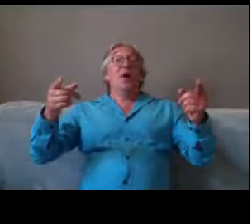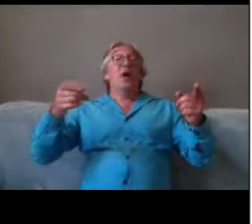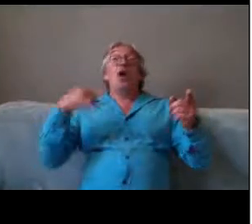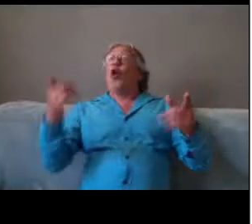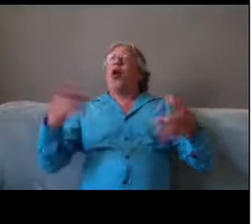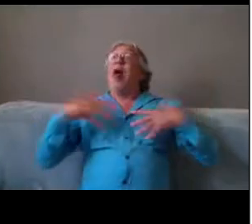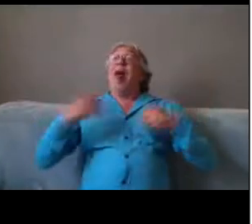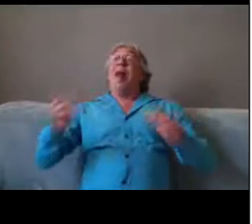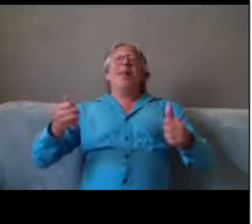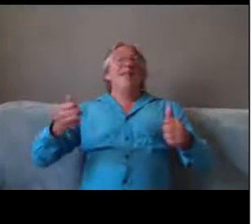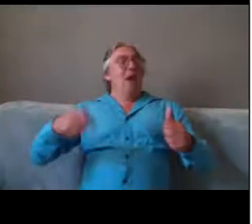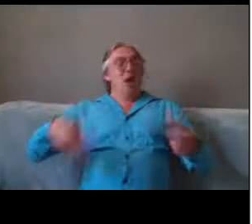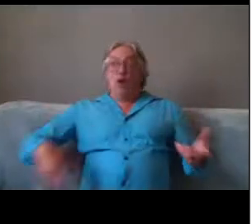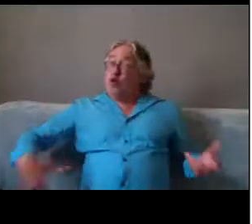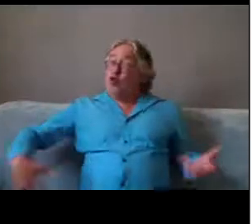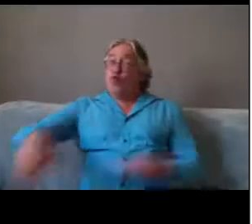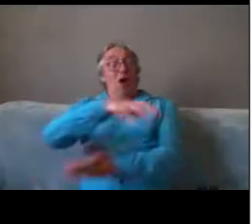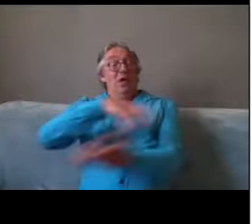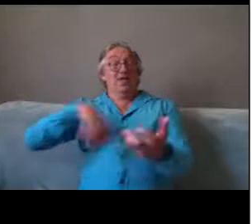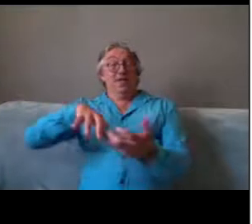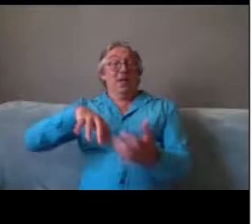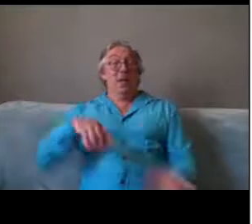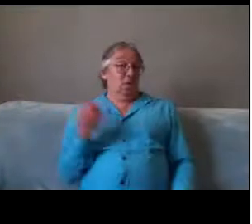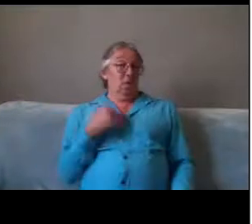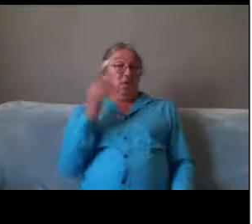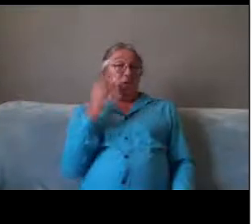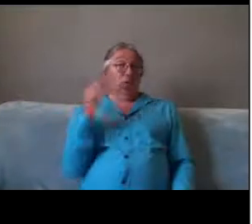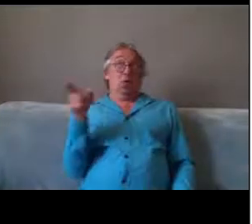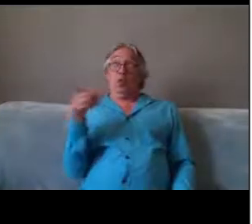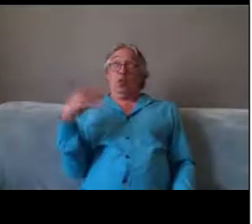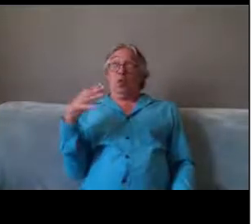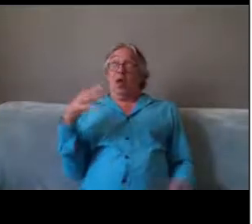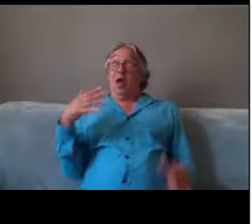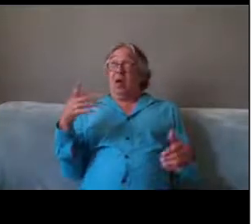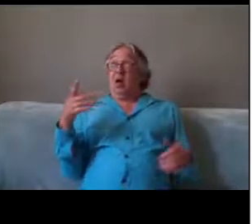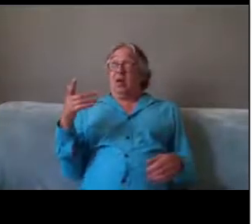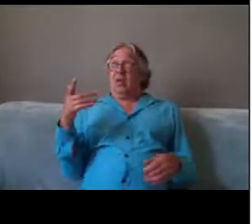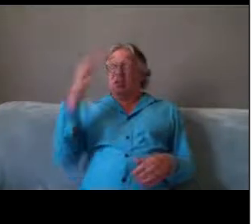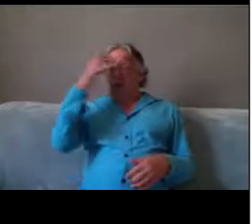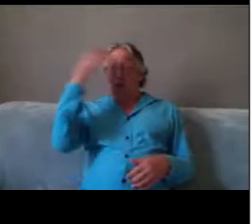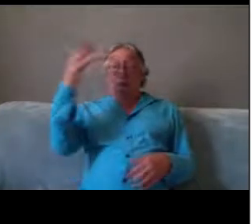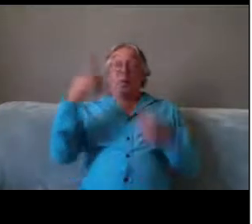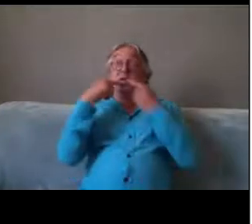And how we are defining this strategy? We've been working for over a year.